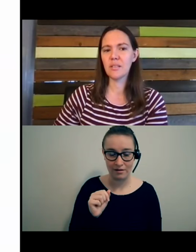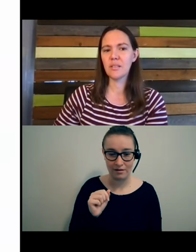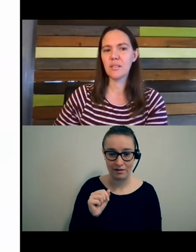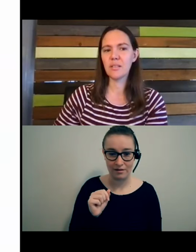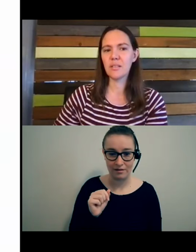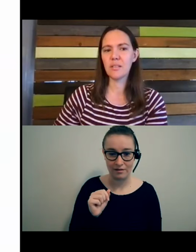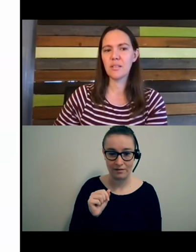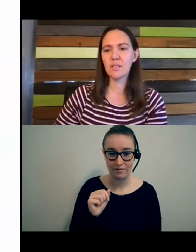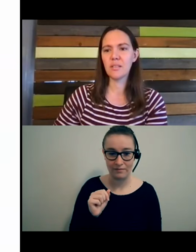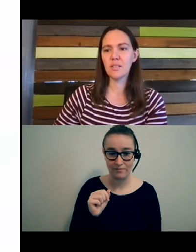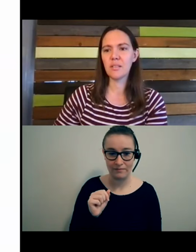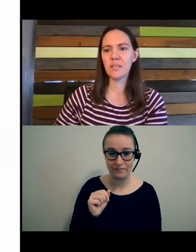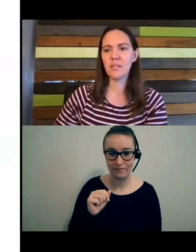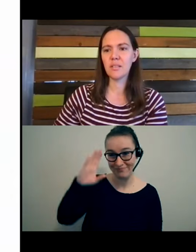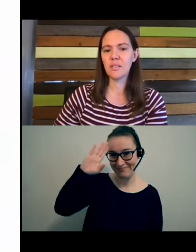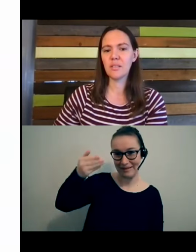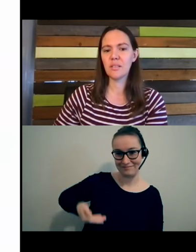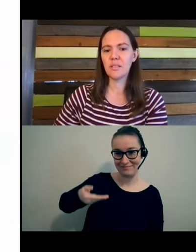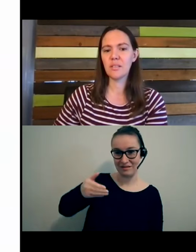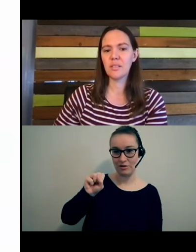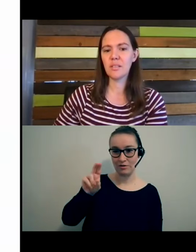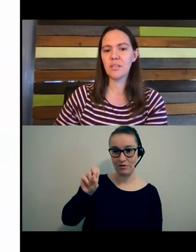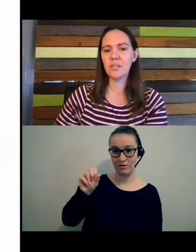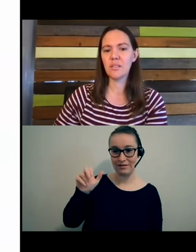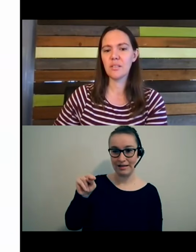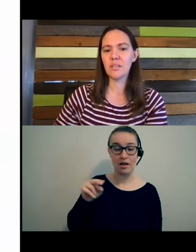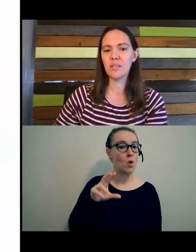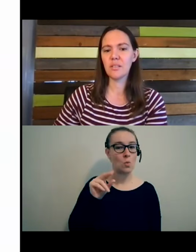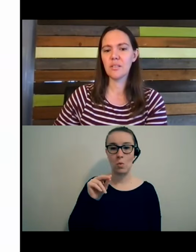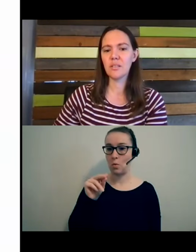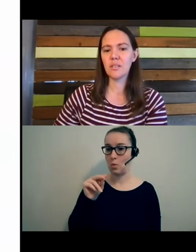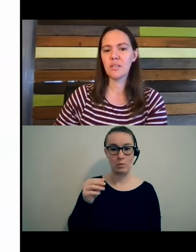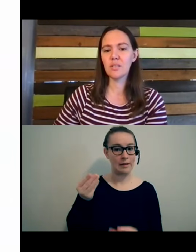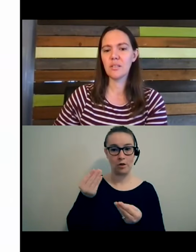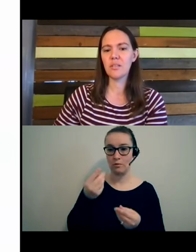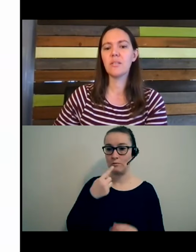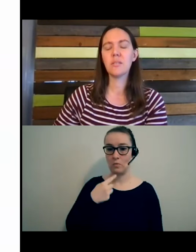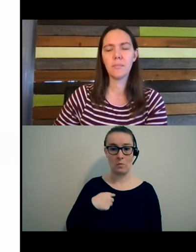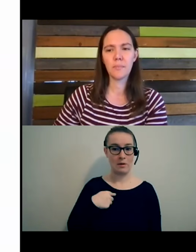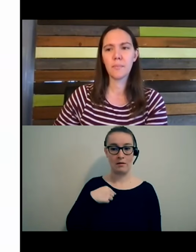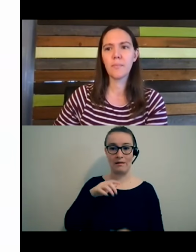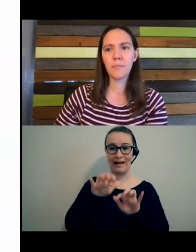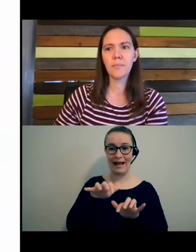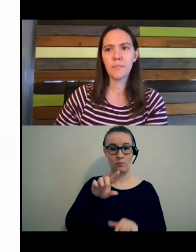Hi, it is Susan. No, I was told we were captioning only into the Zoom pod.